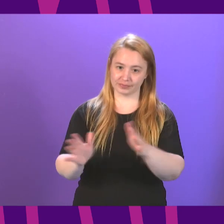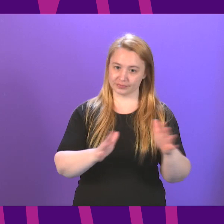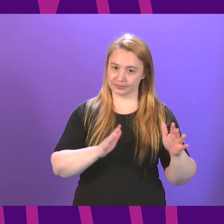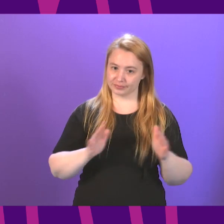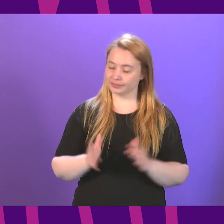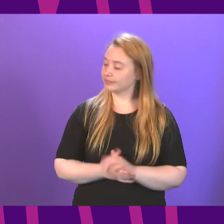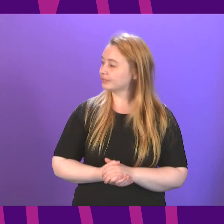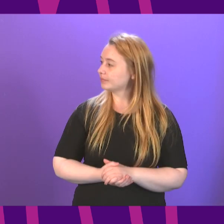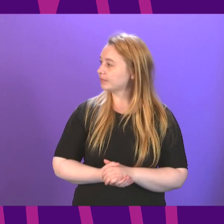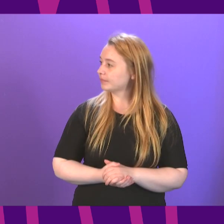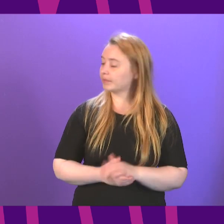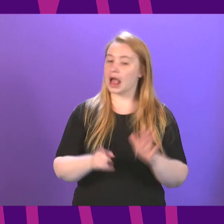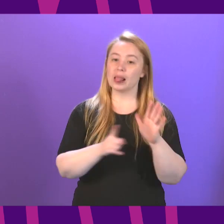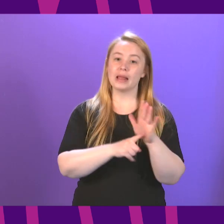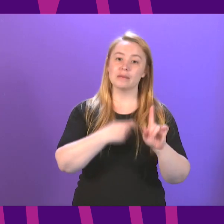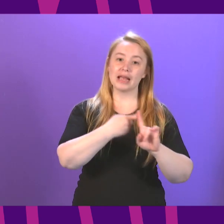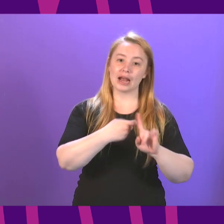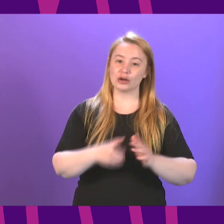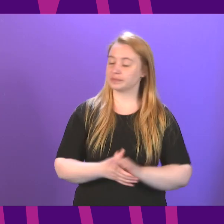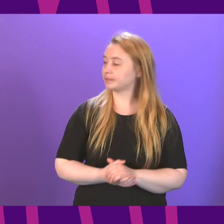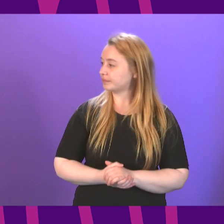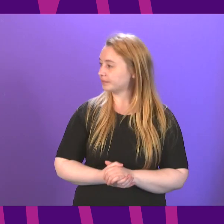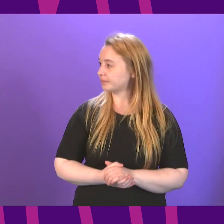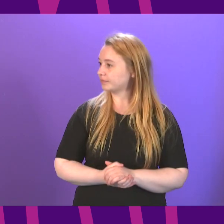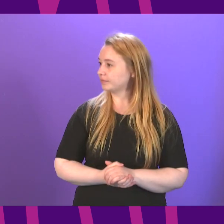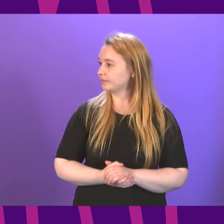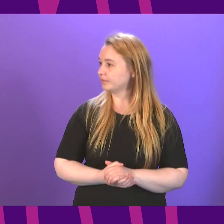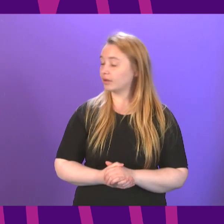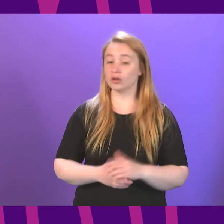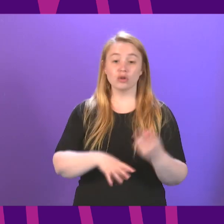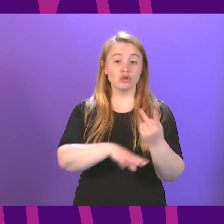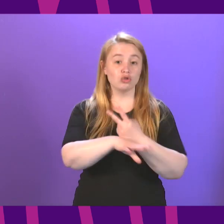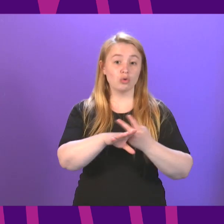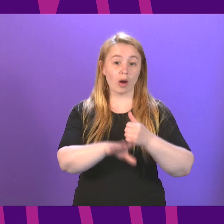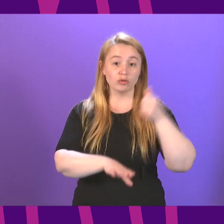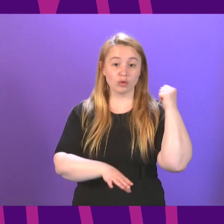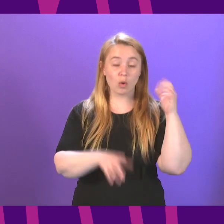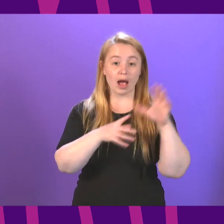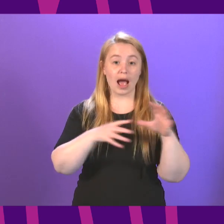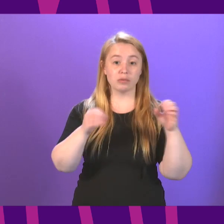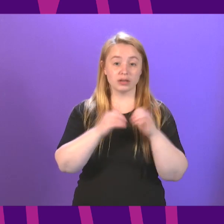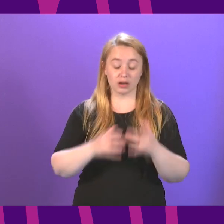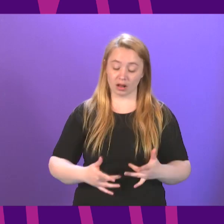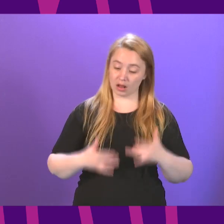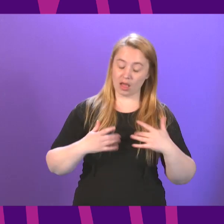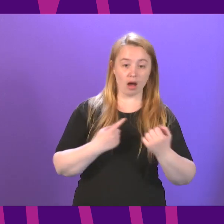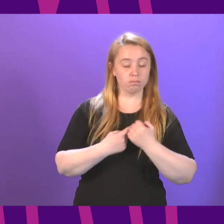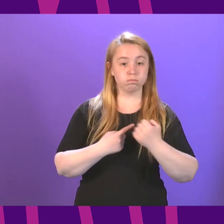Liam Kerr (North East Scotland) (Con): Less than two hours ago, Aberdeen was rocked by the announcement that, after more than 30 years in the city,